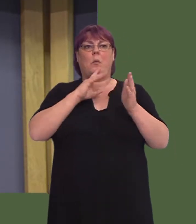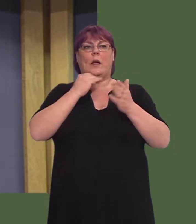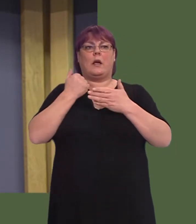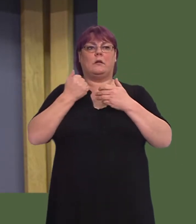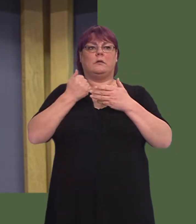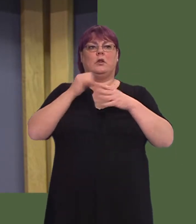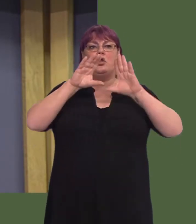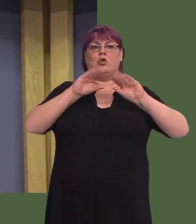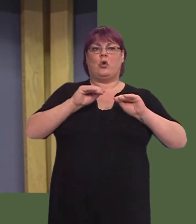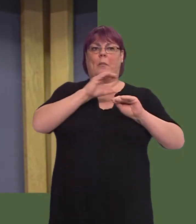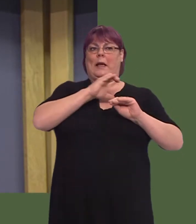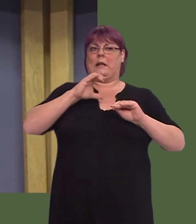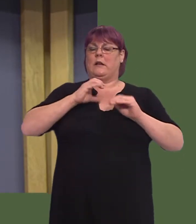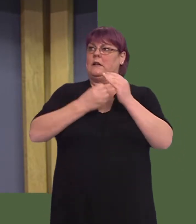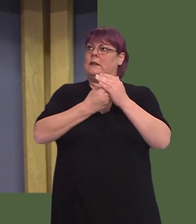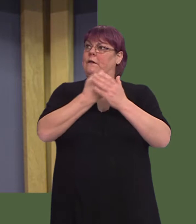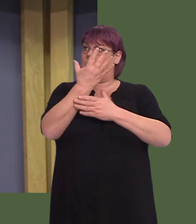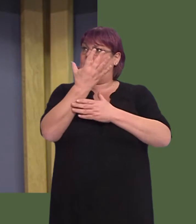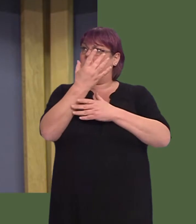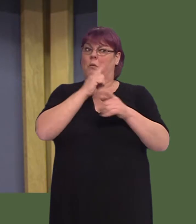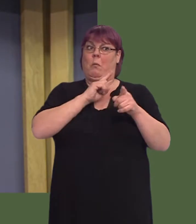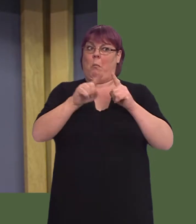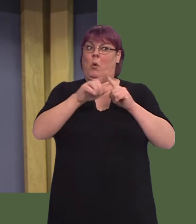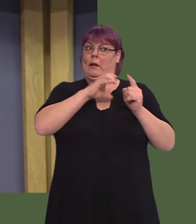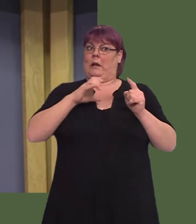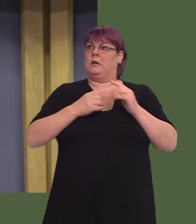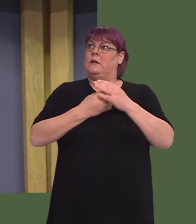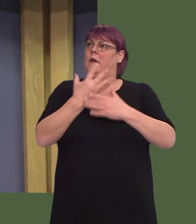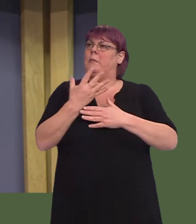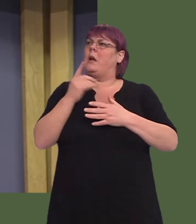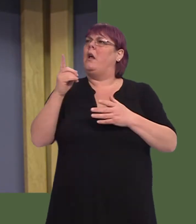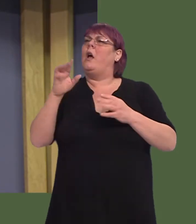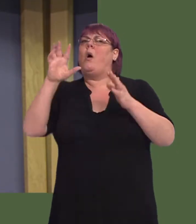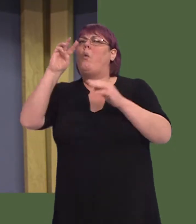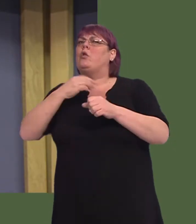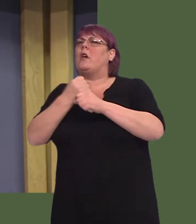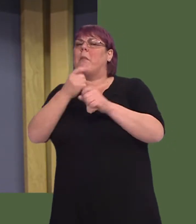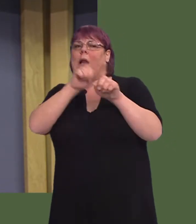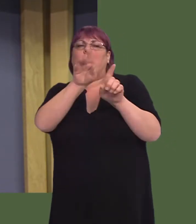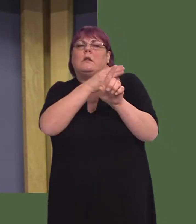what more can the Welsh Government do to promote and encourage women to have a potentially life-saving test?